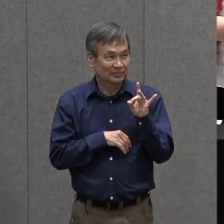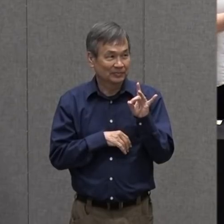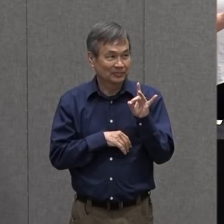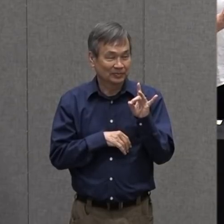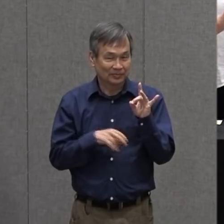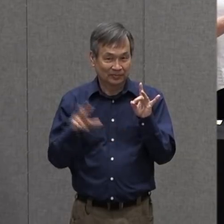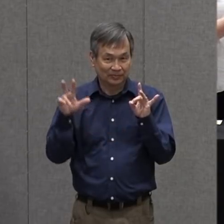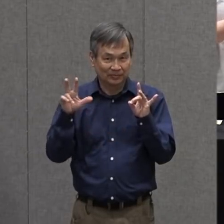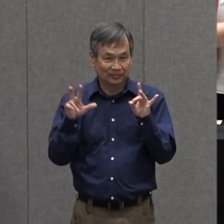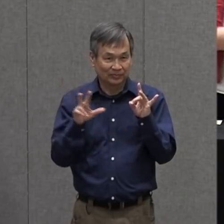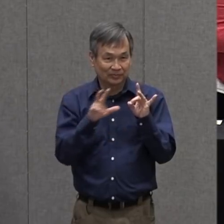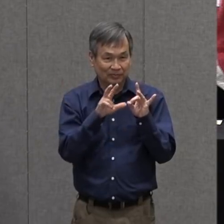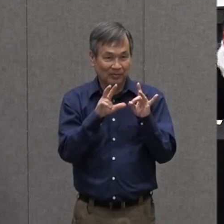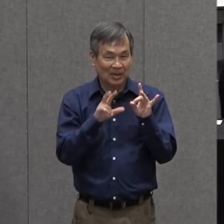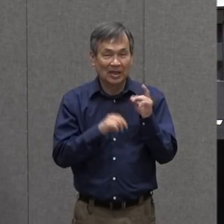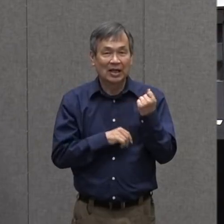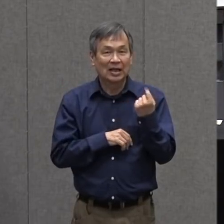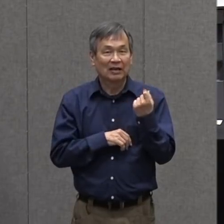Three more 11, I'm gonna try